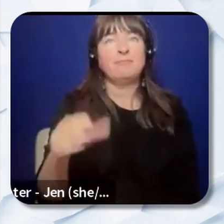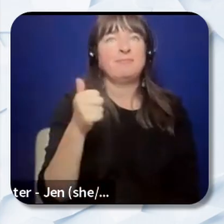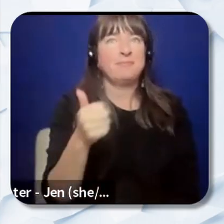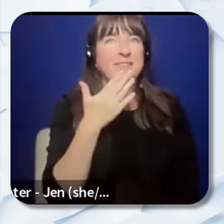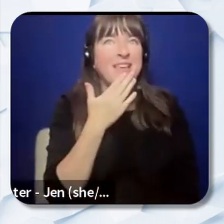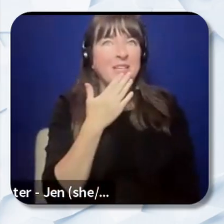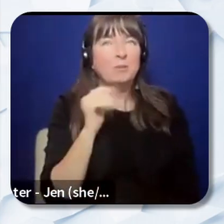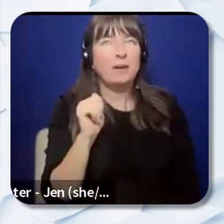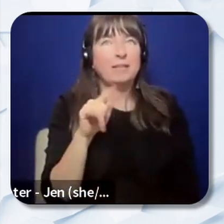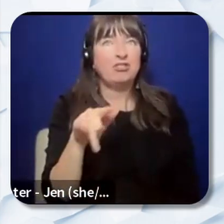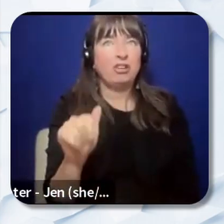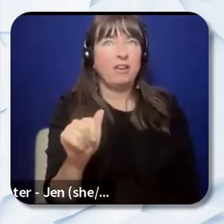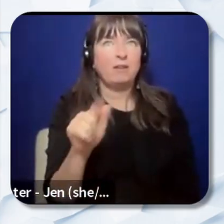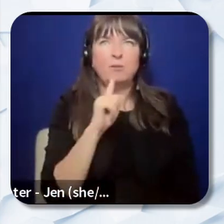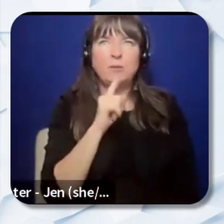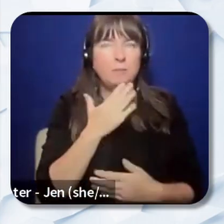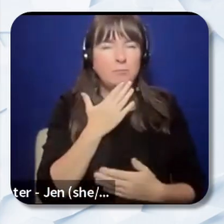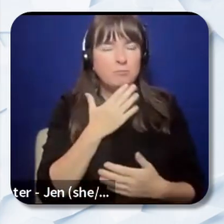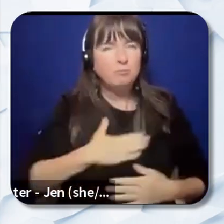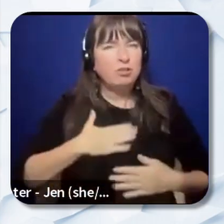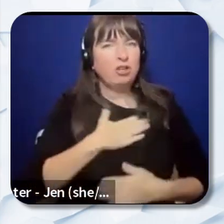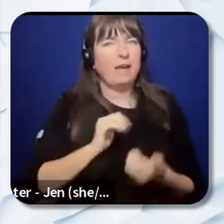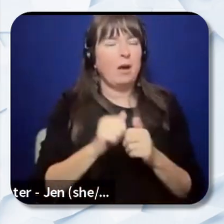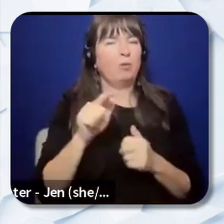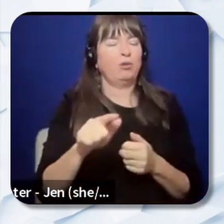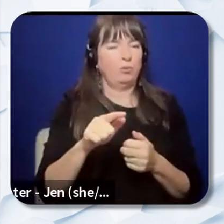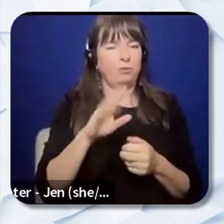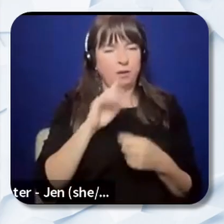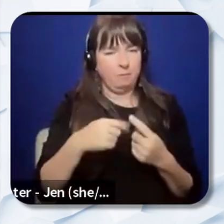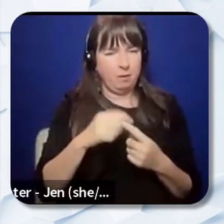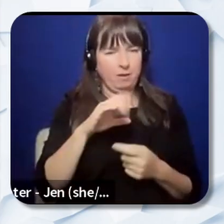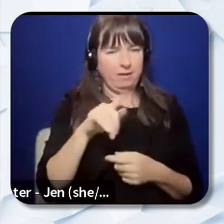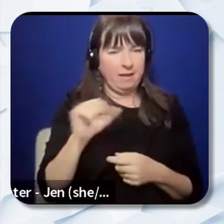appreciate how you are really talking about CLASS supporting social and emotional development and